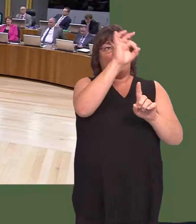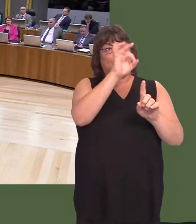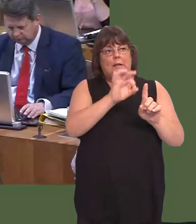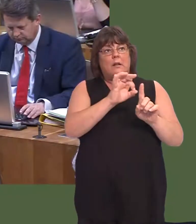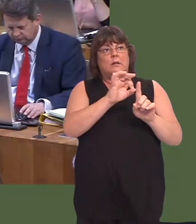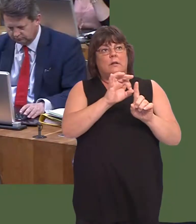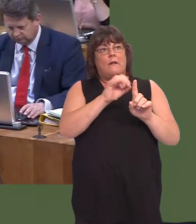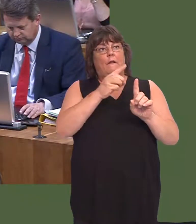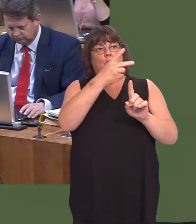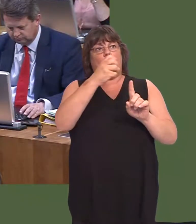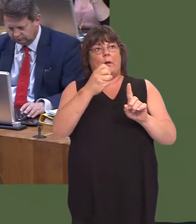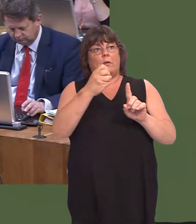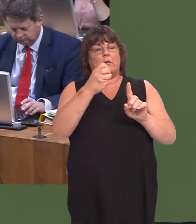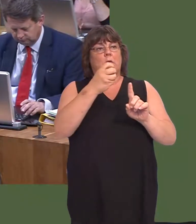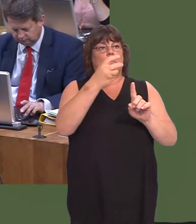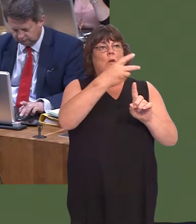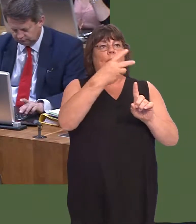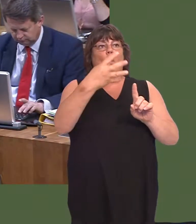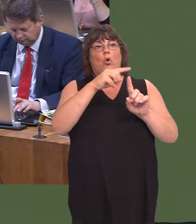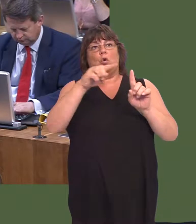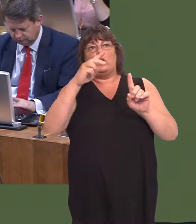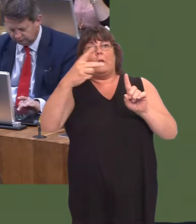set for the year 2024-25.